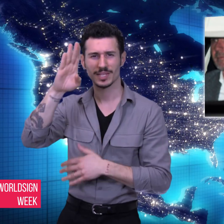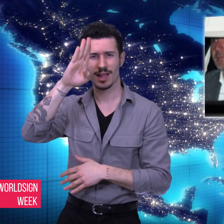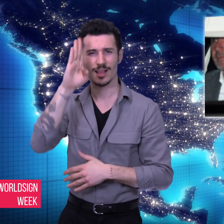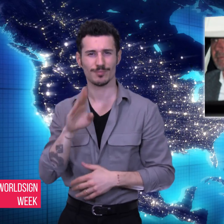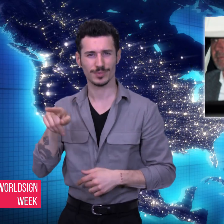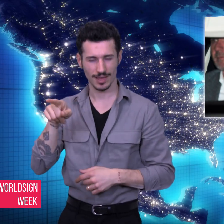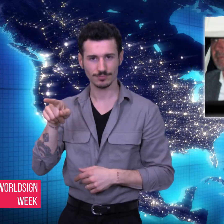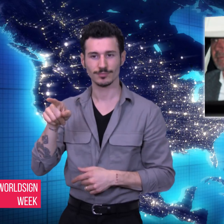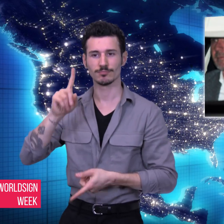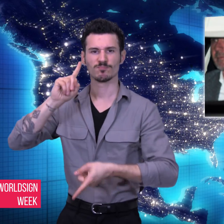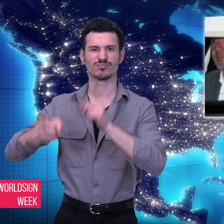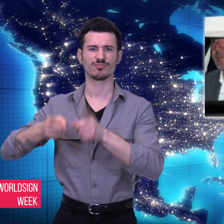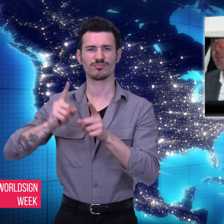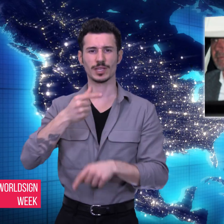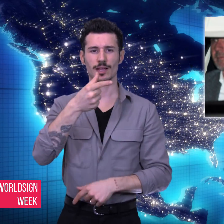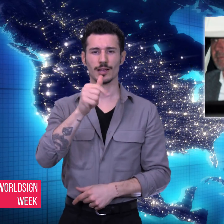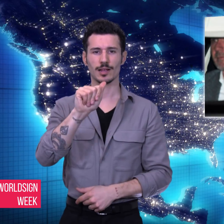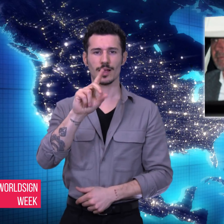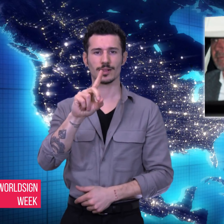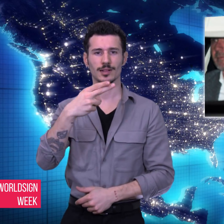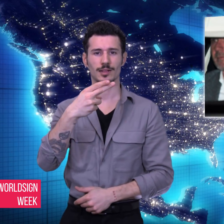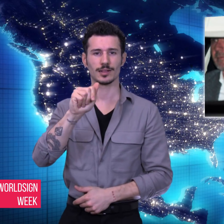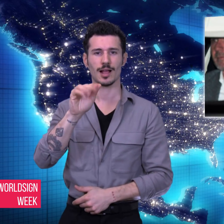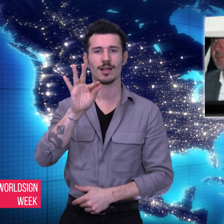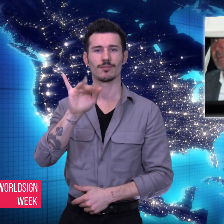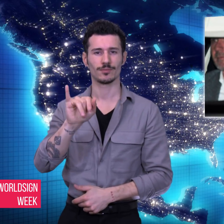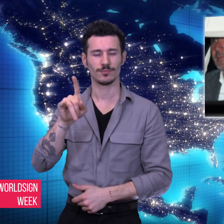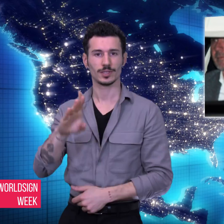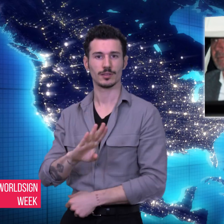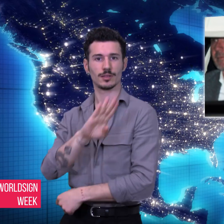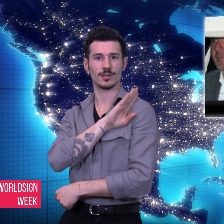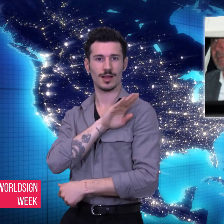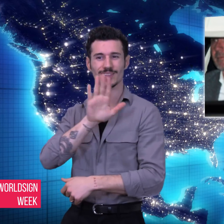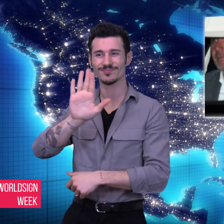following his father’s death.